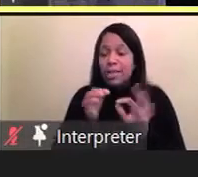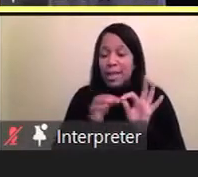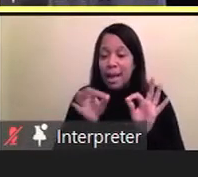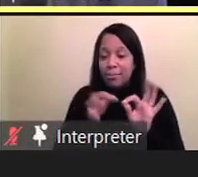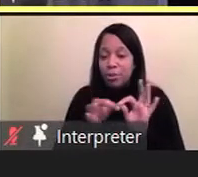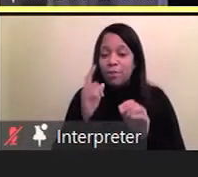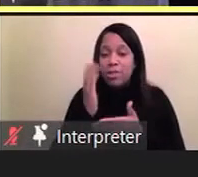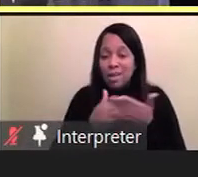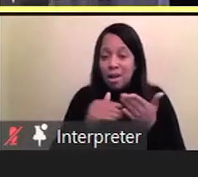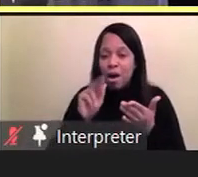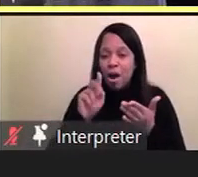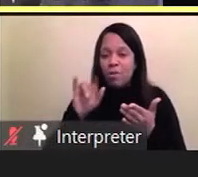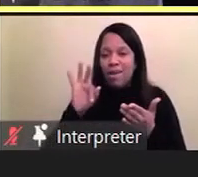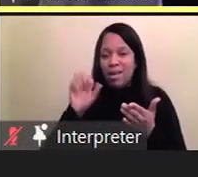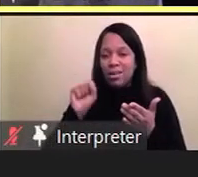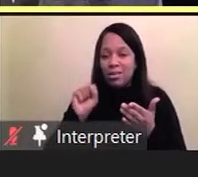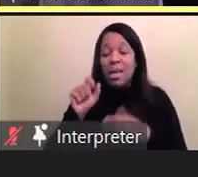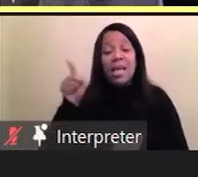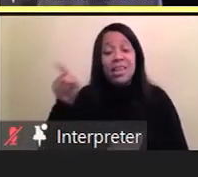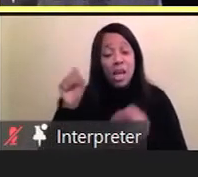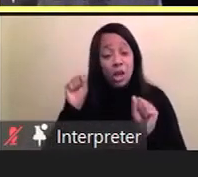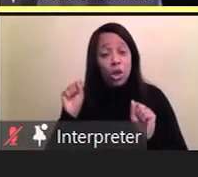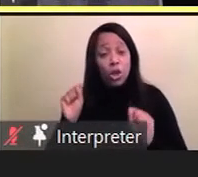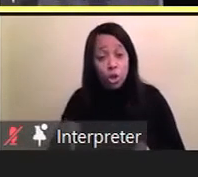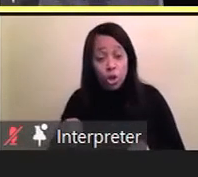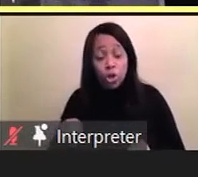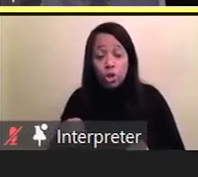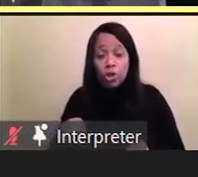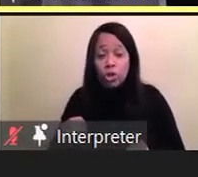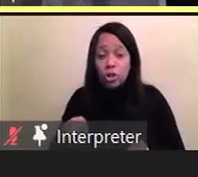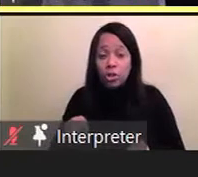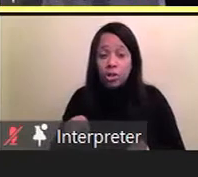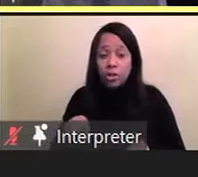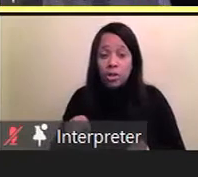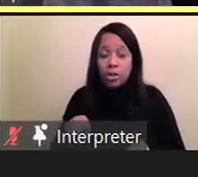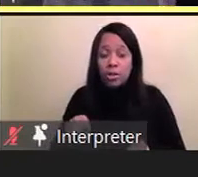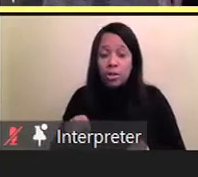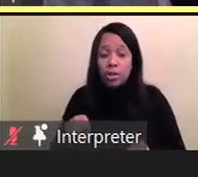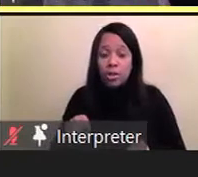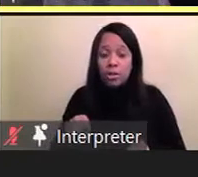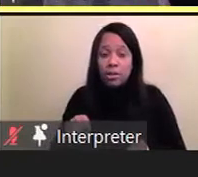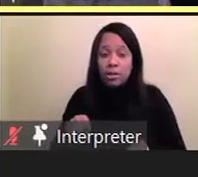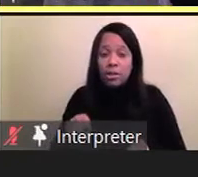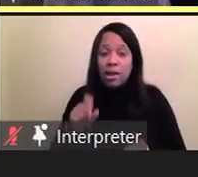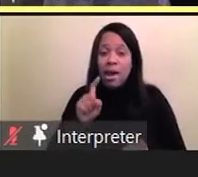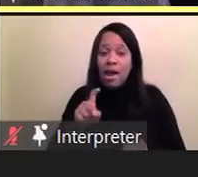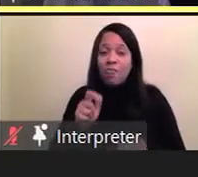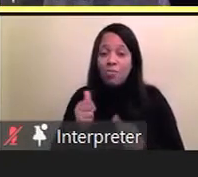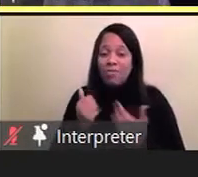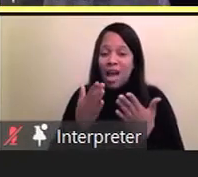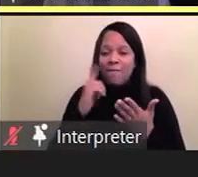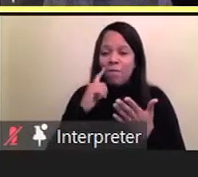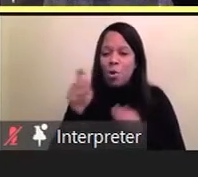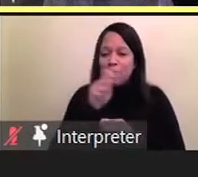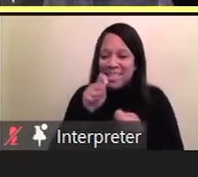It may not have been unreasonable to do that for particular videos or audio files